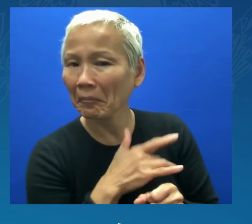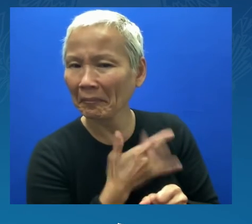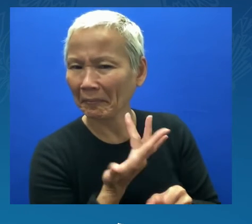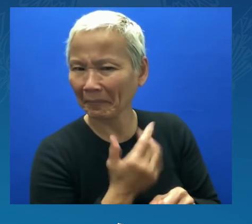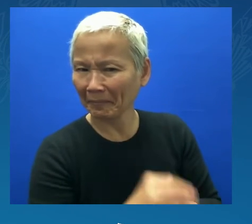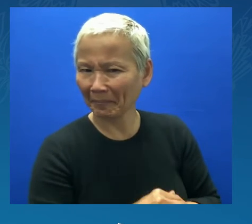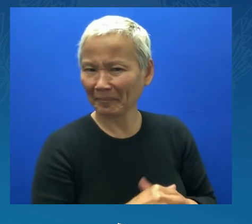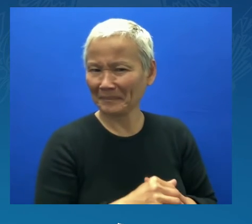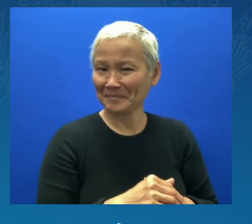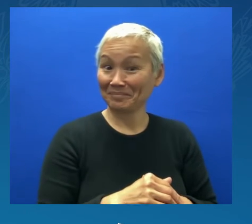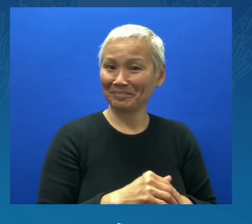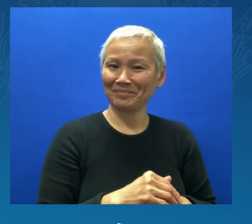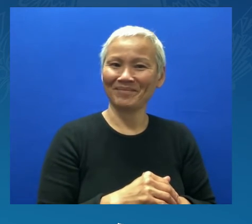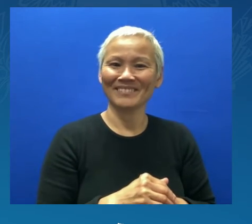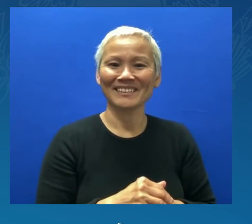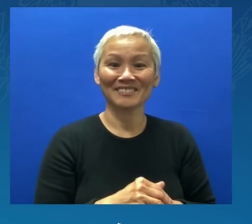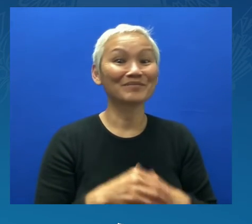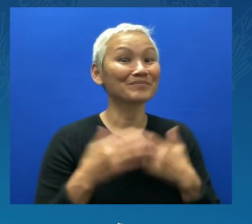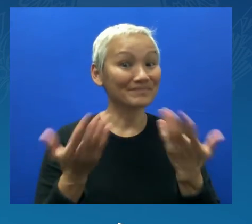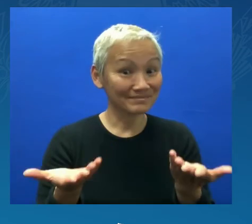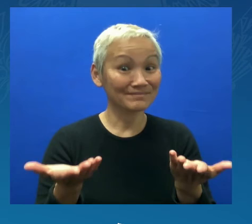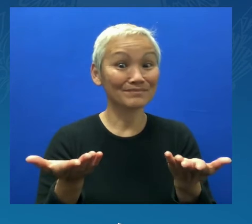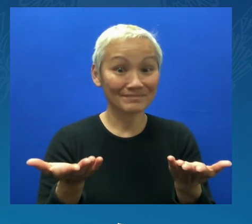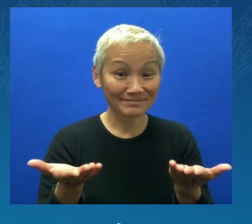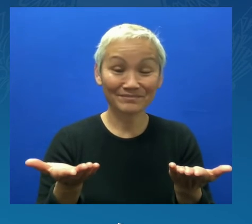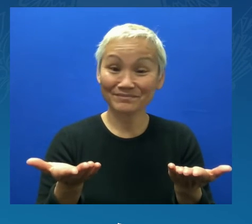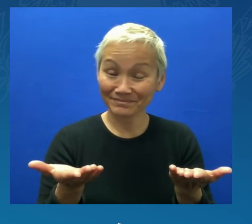Because, you see, when you hold yourself out,